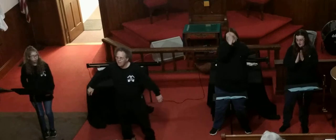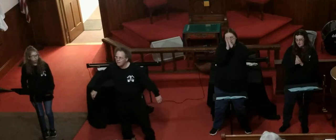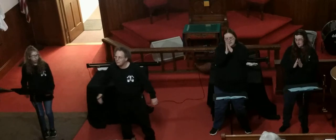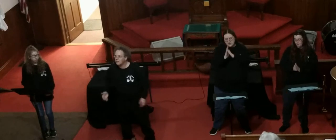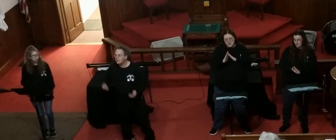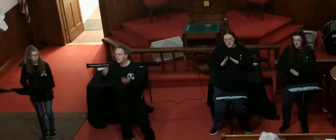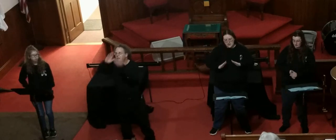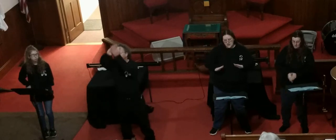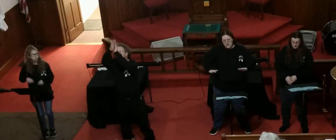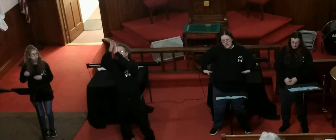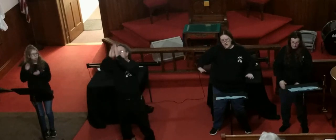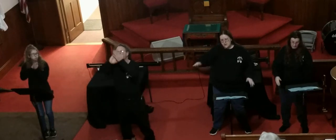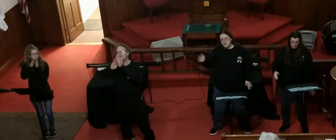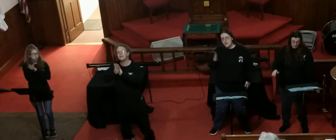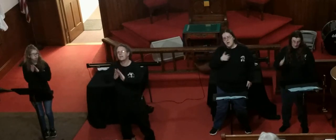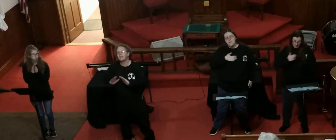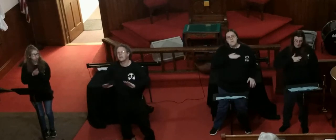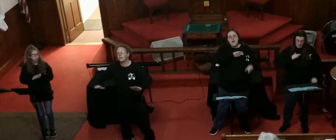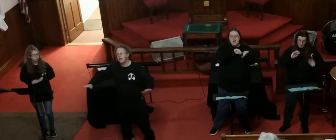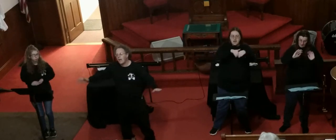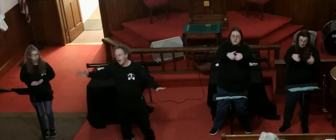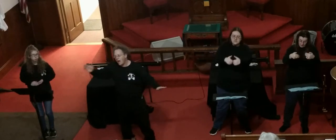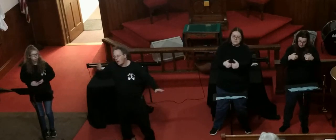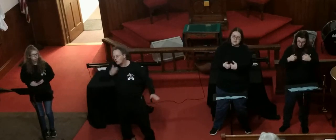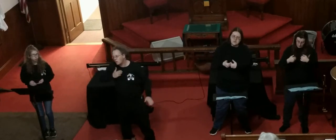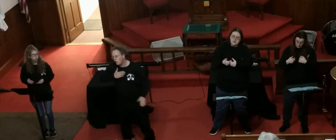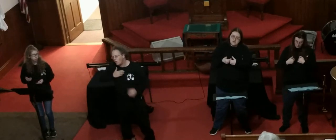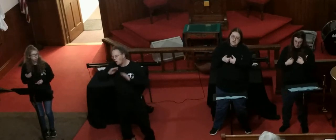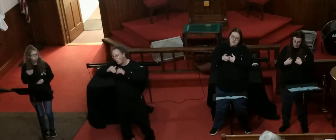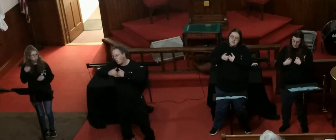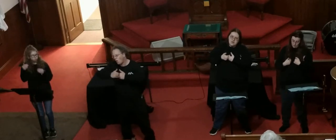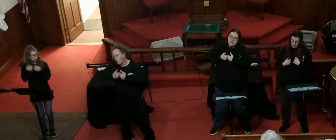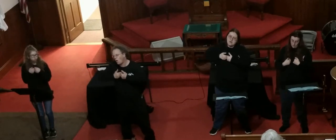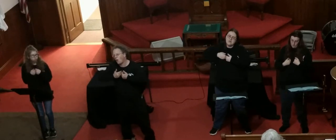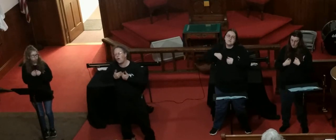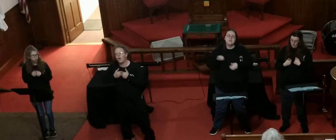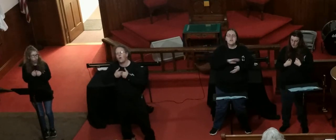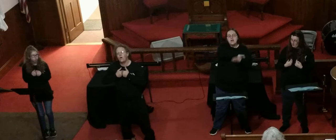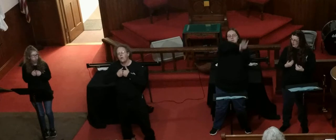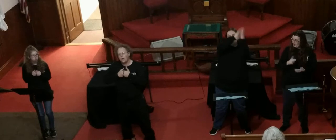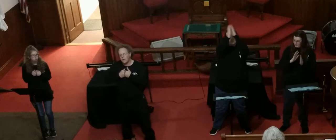Be still My soul